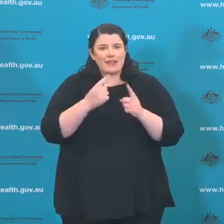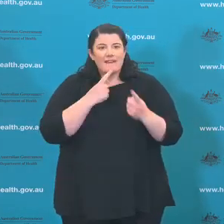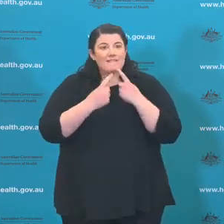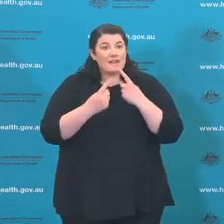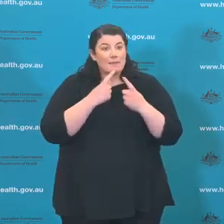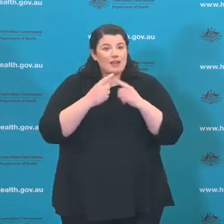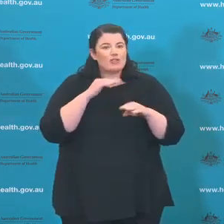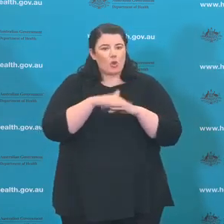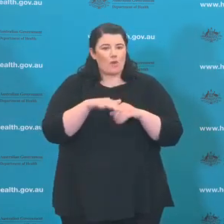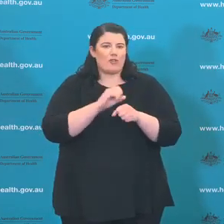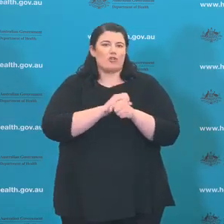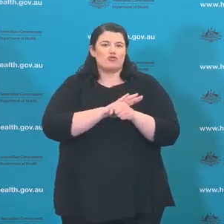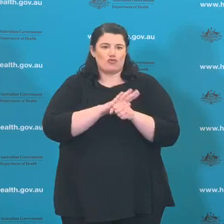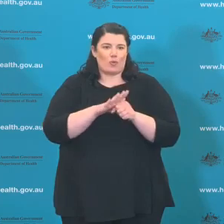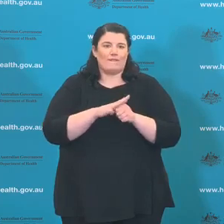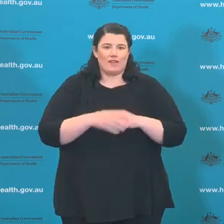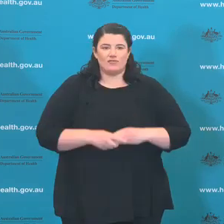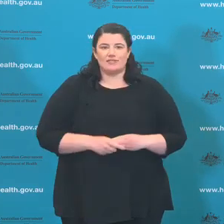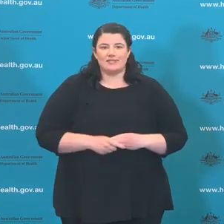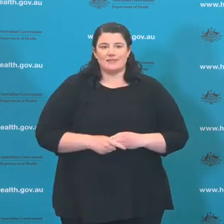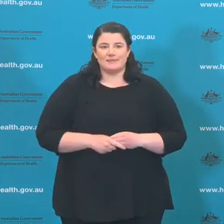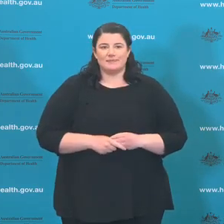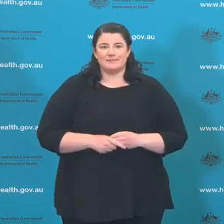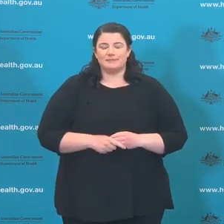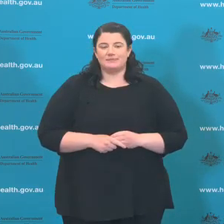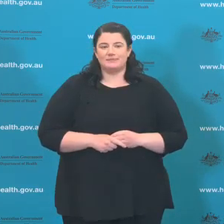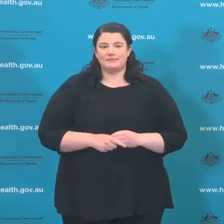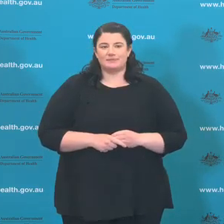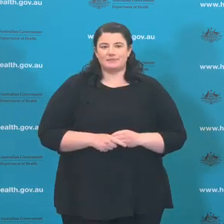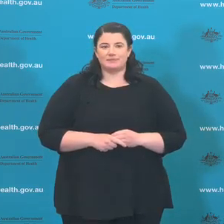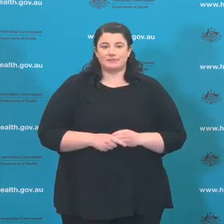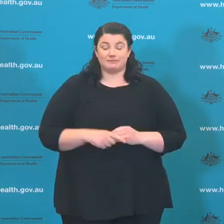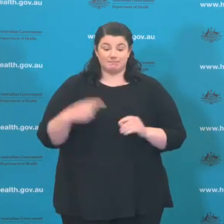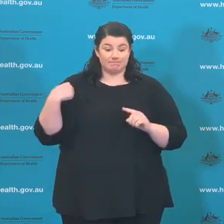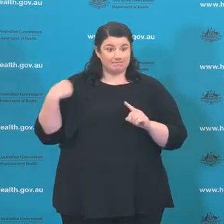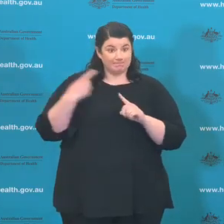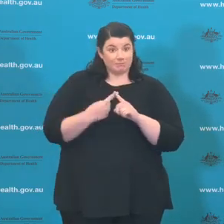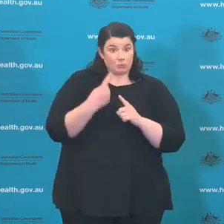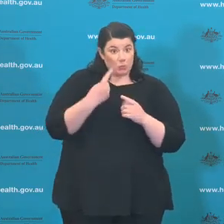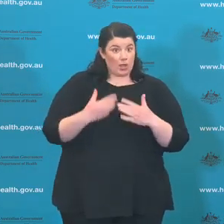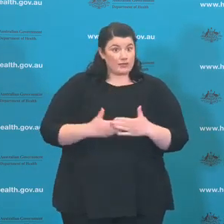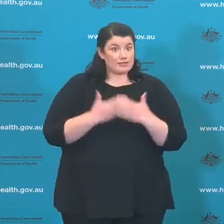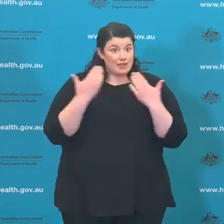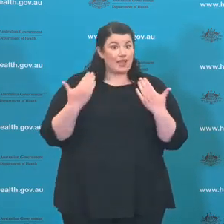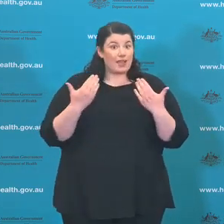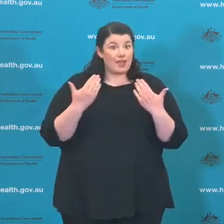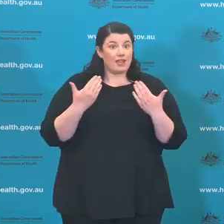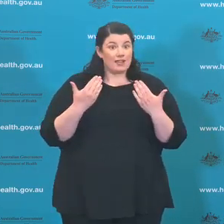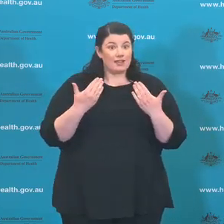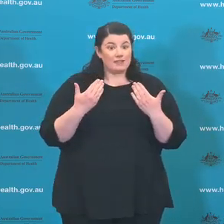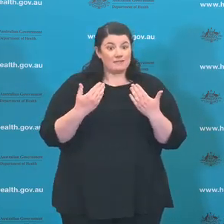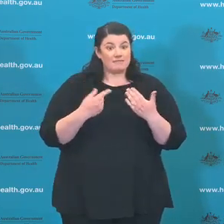COVID-19 pandemic. So, in the last 24 hours I can report that we've seen 23